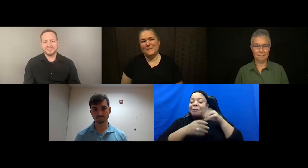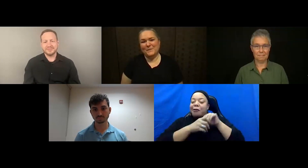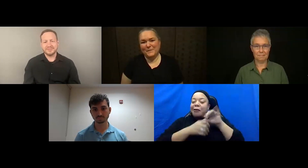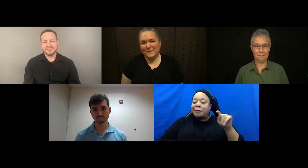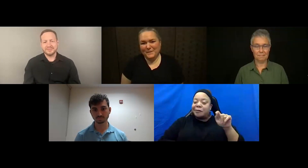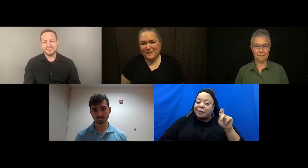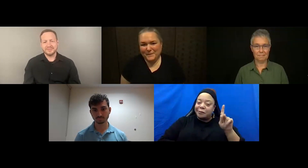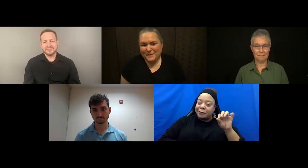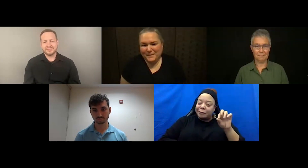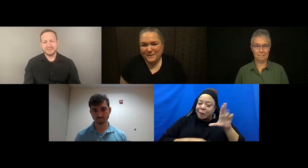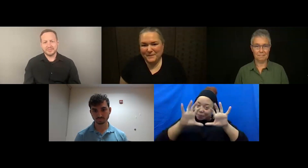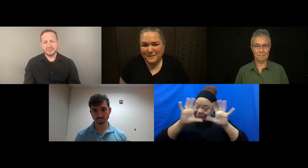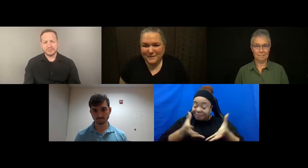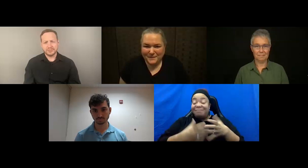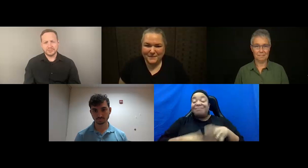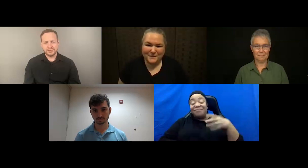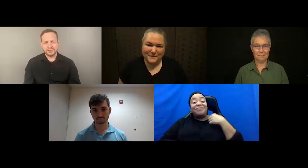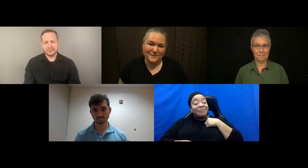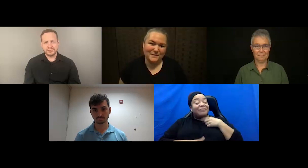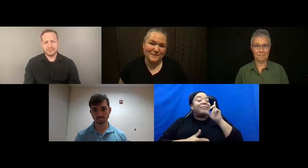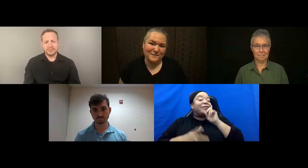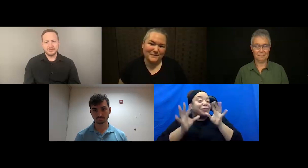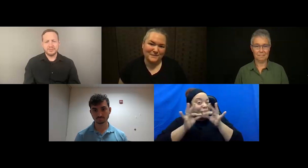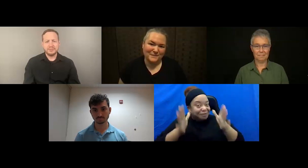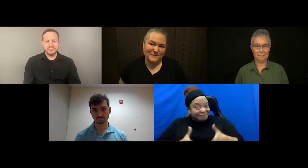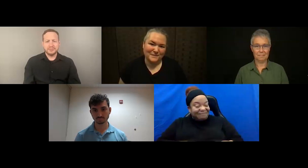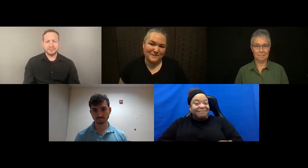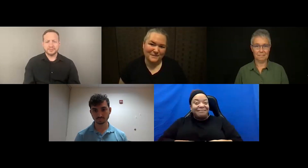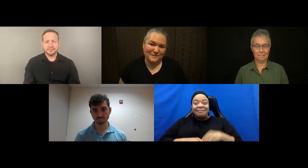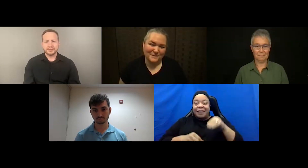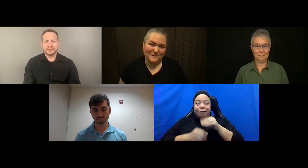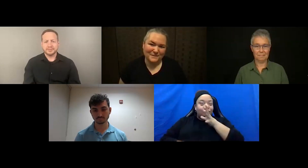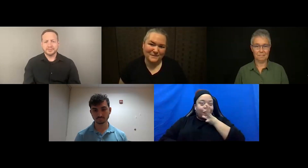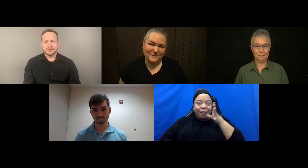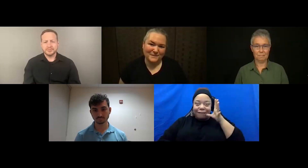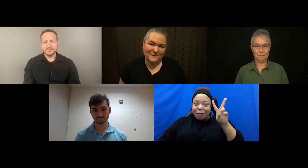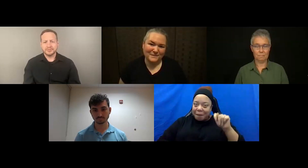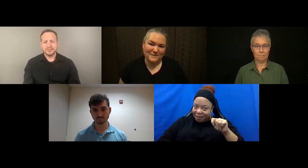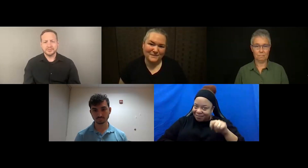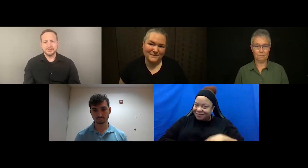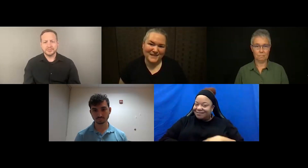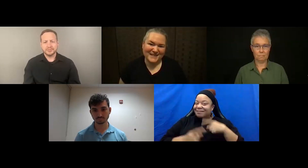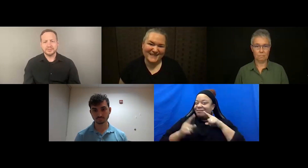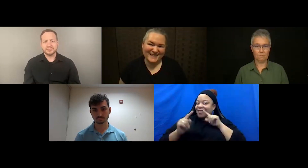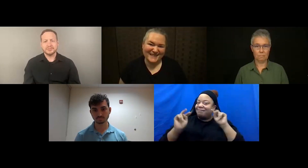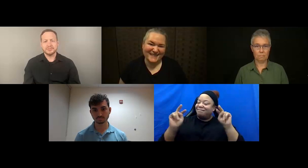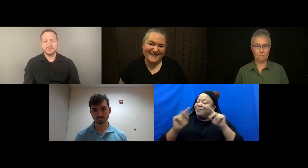as well I work as a deaf interpreter. I am from a rural area in Vermont